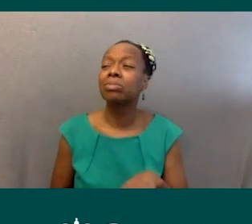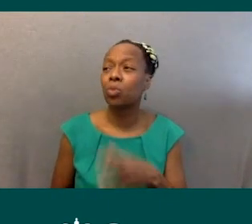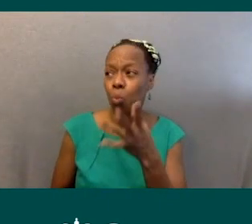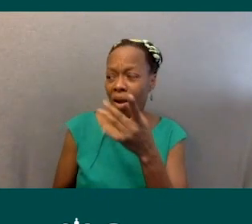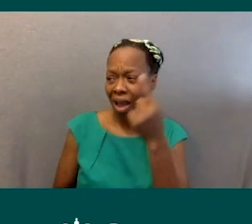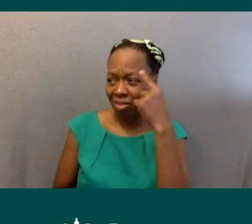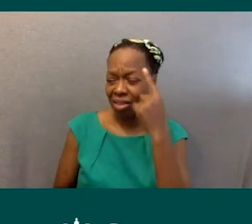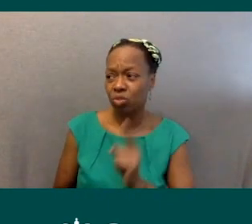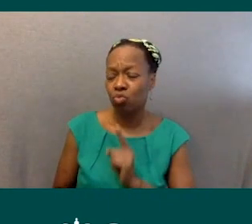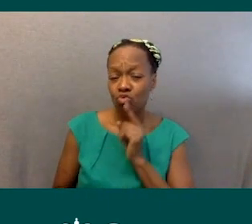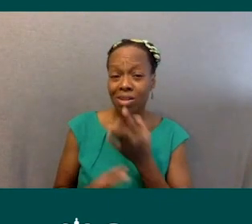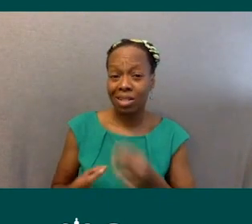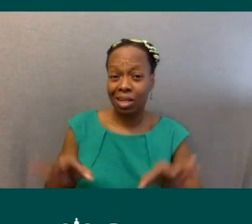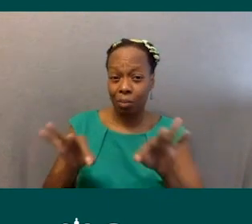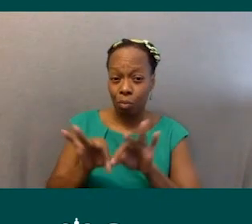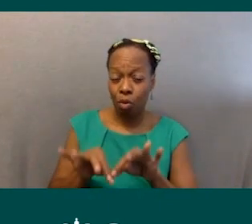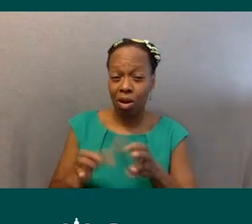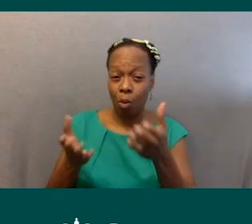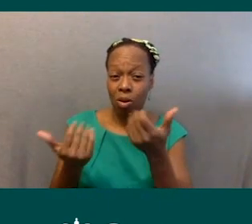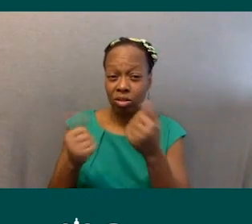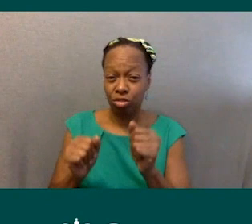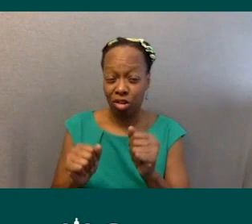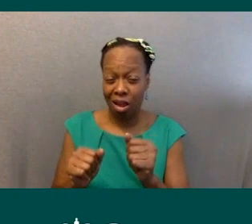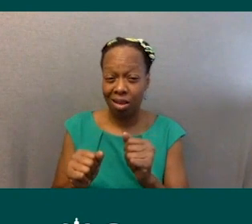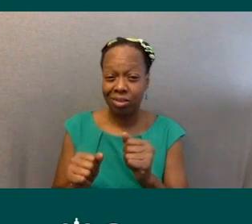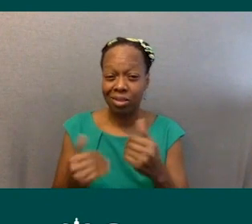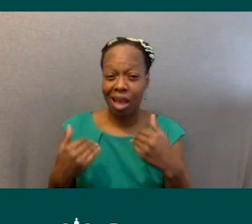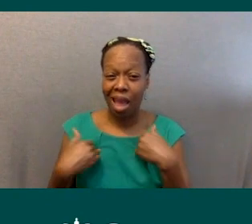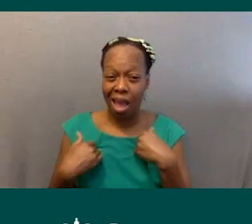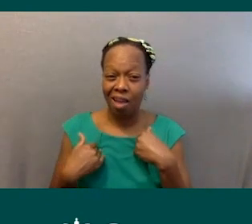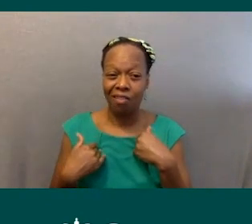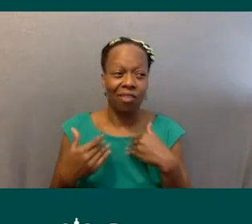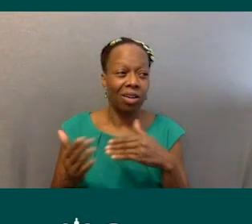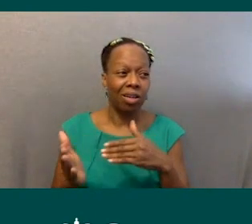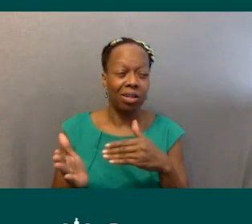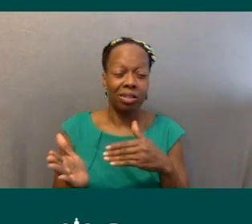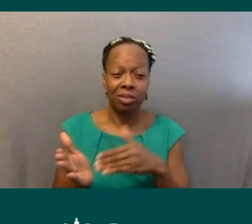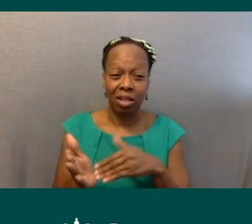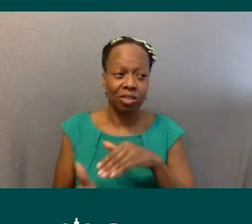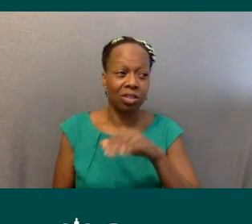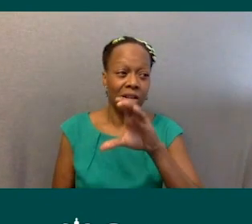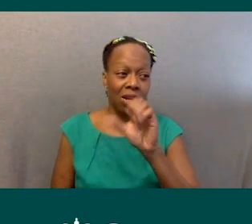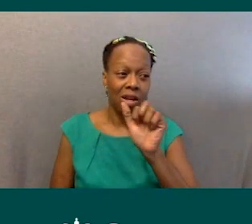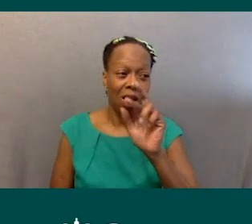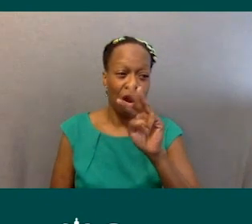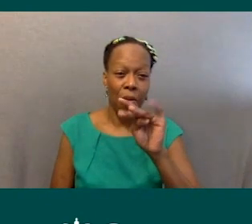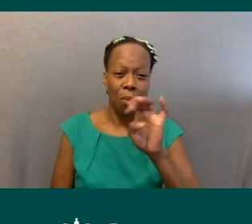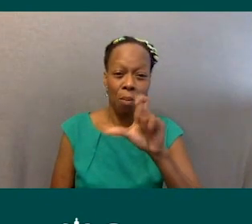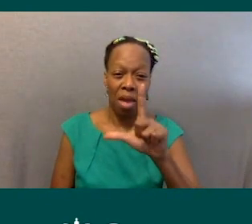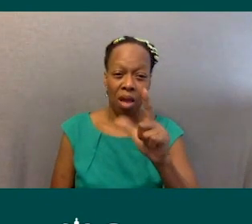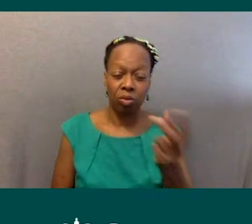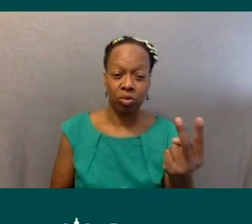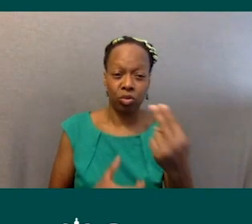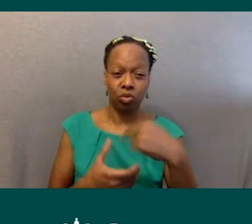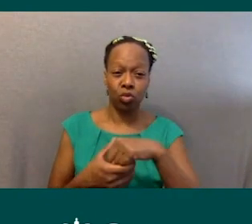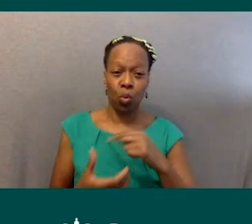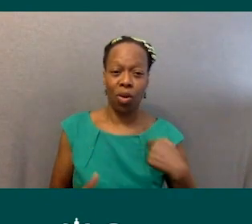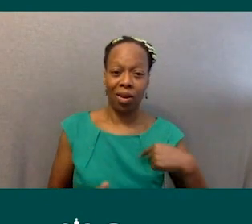and I'll actually try to get Dr. Carmel to be coming back on as well, because I would really sort of like to talk about